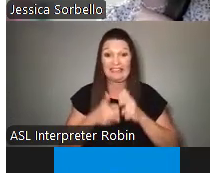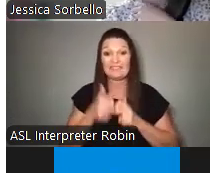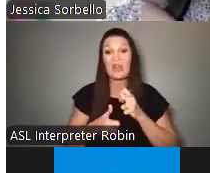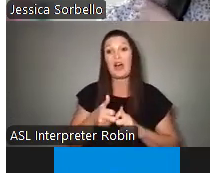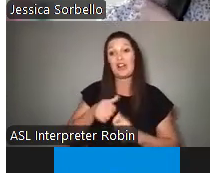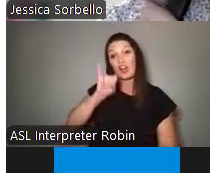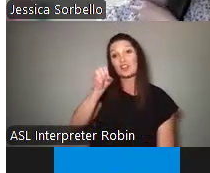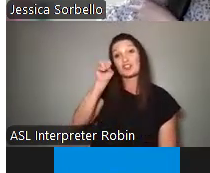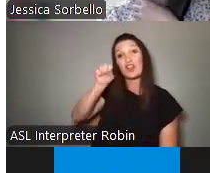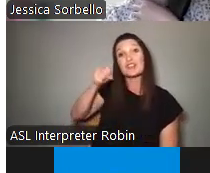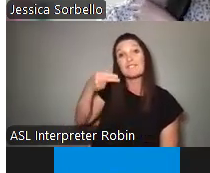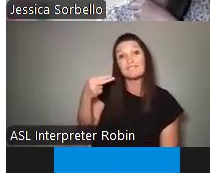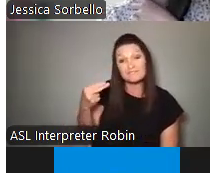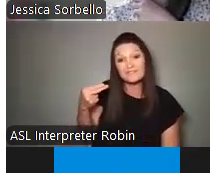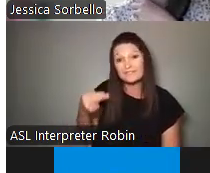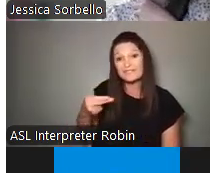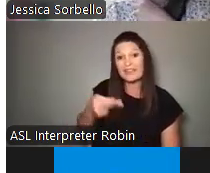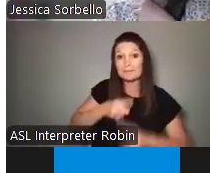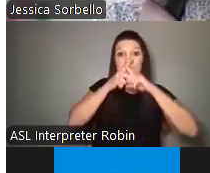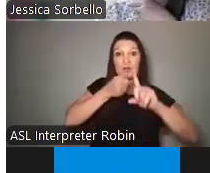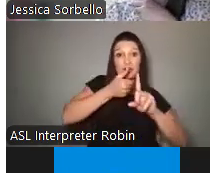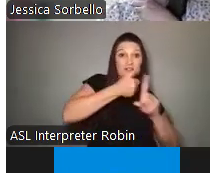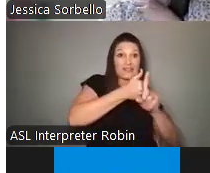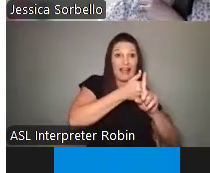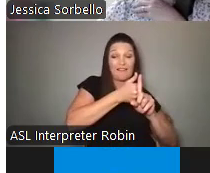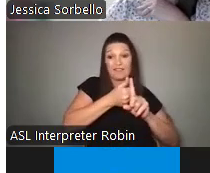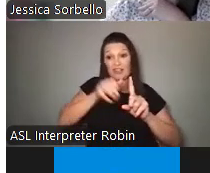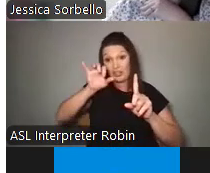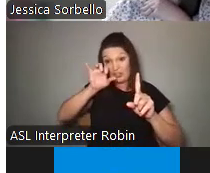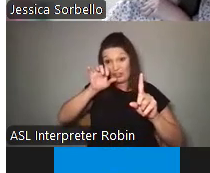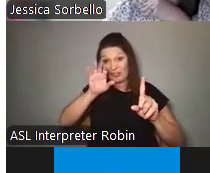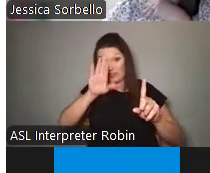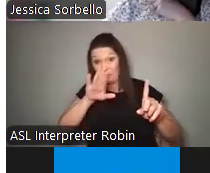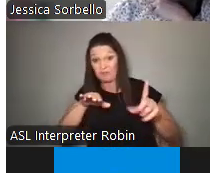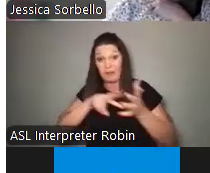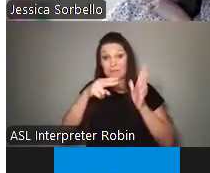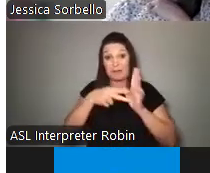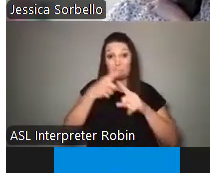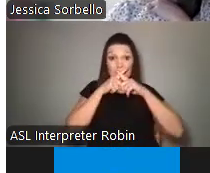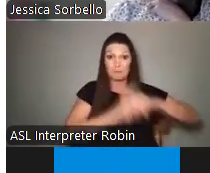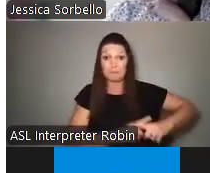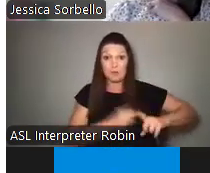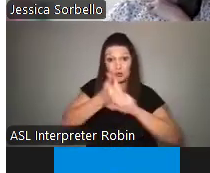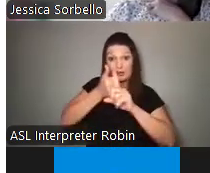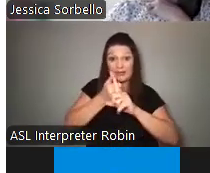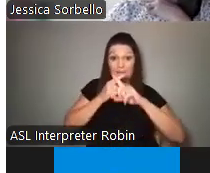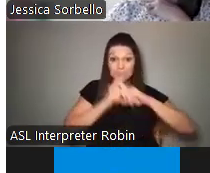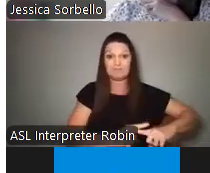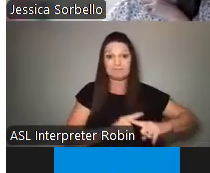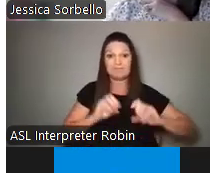»SPEAKER: Perfect.